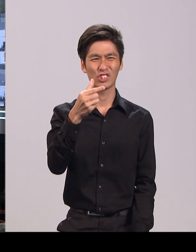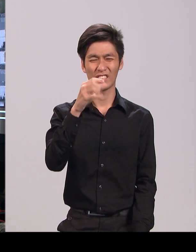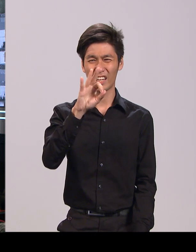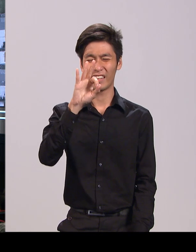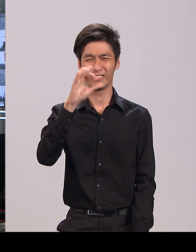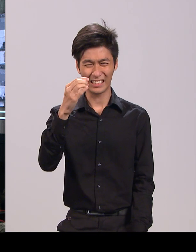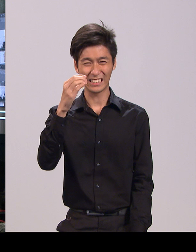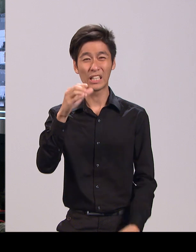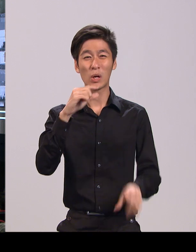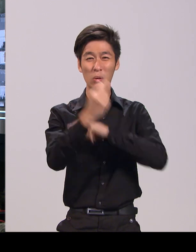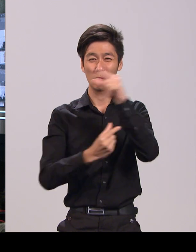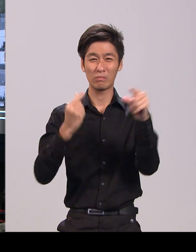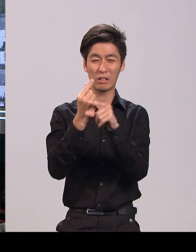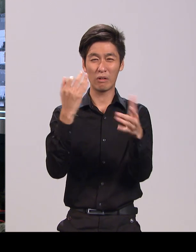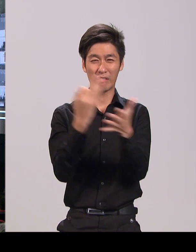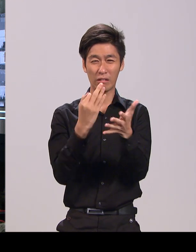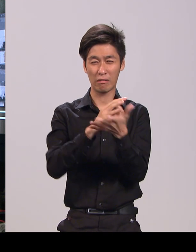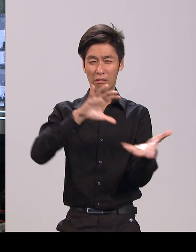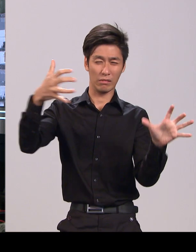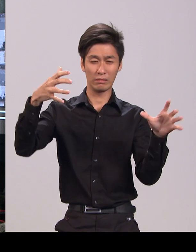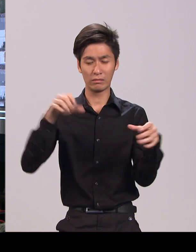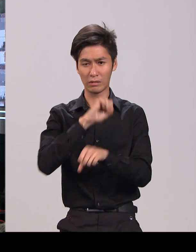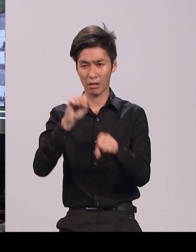They did not break us, we drew closer together.